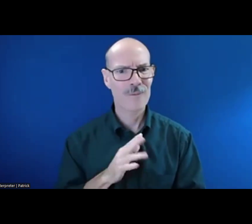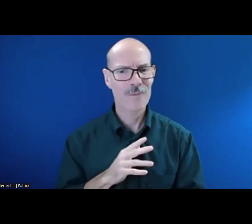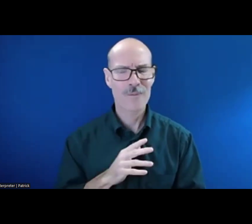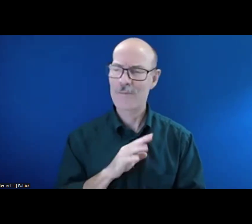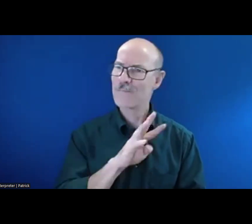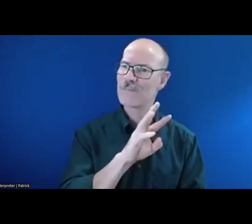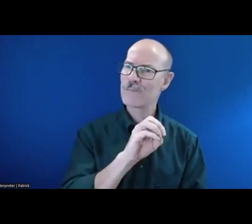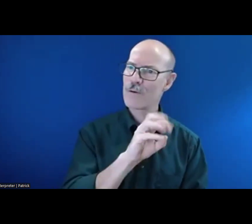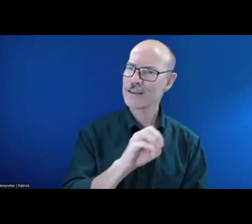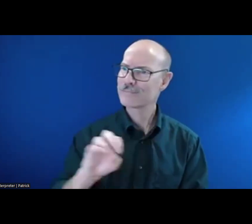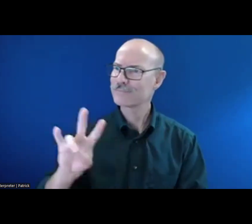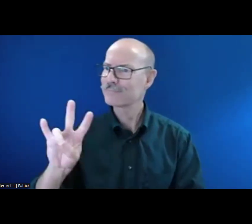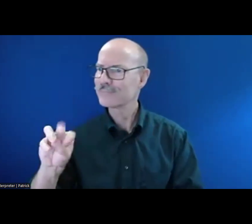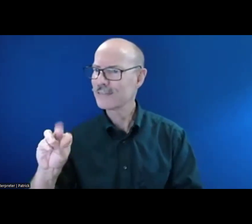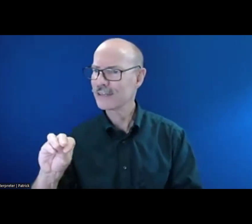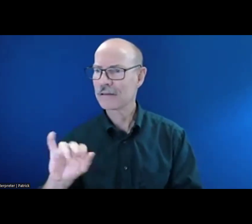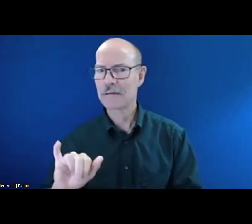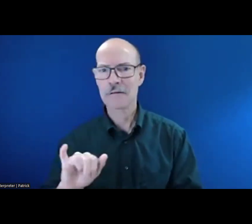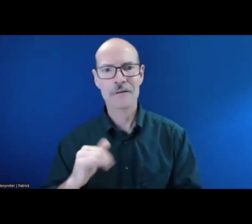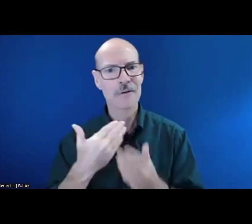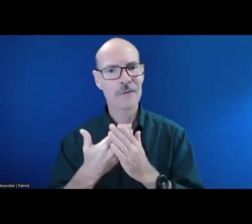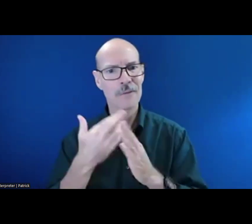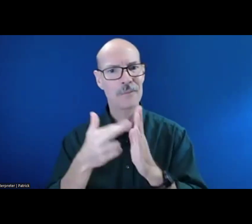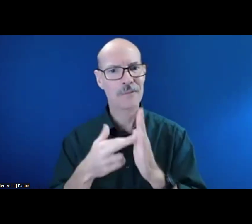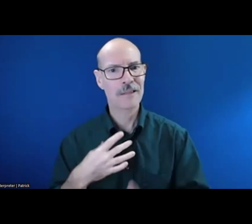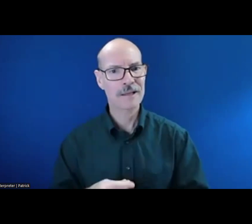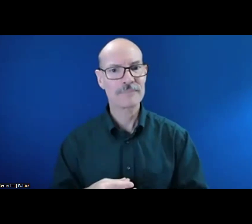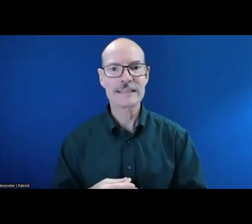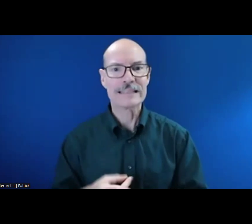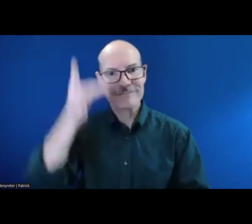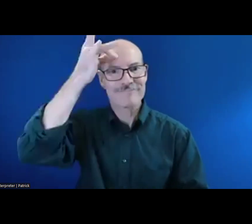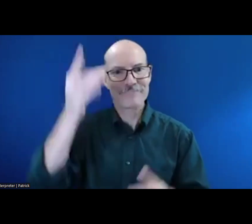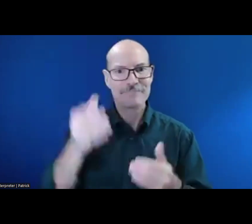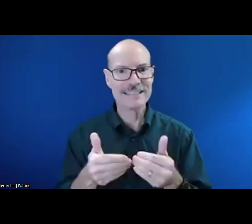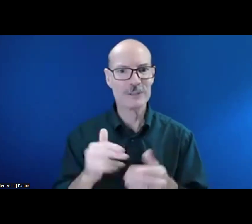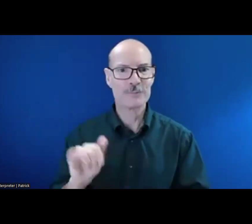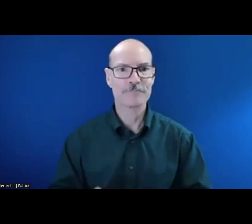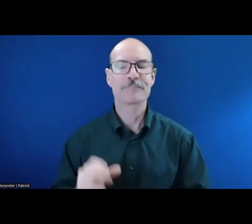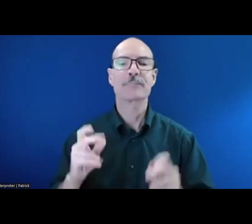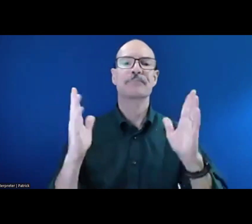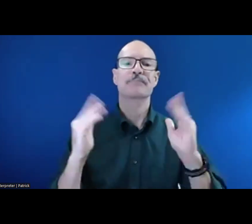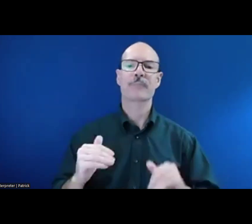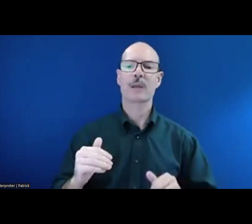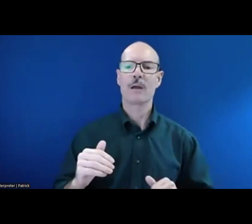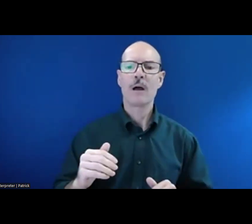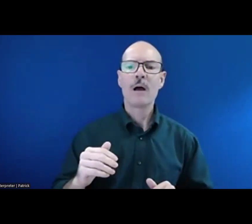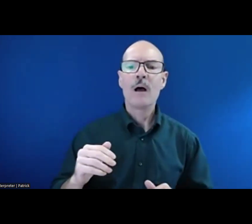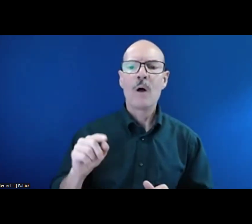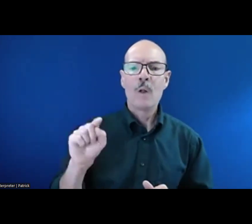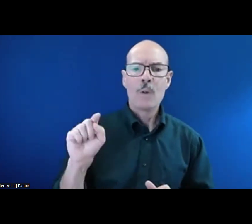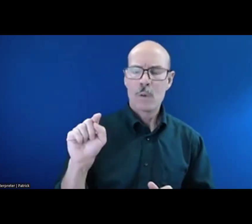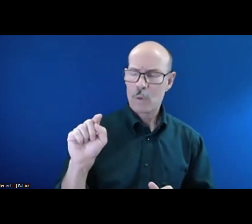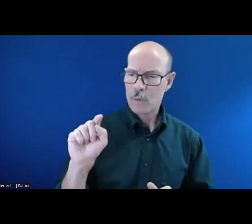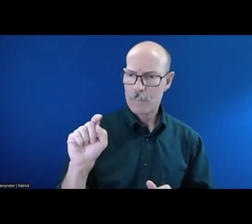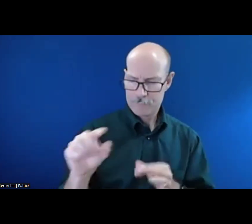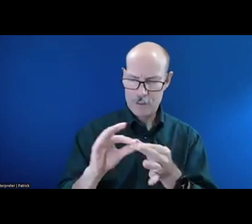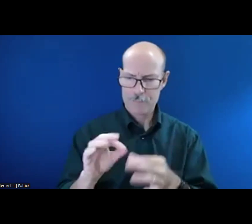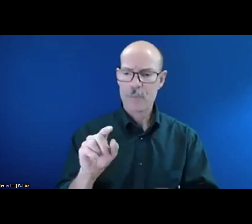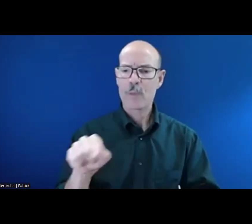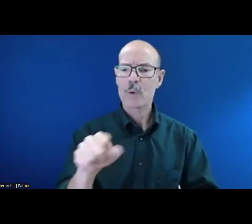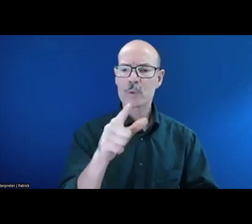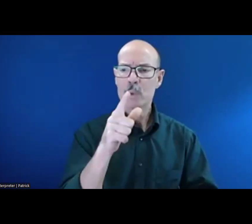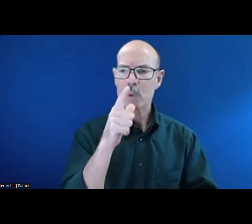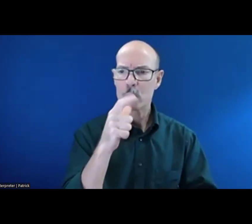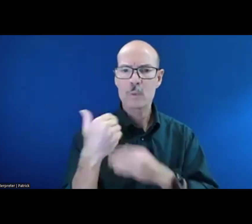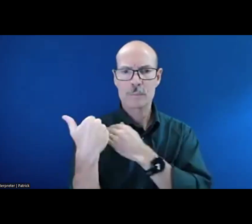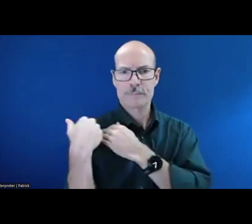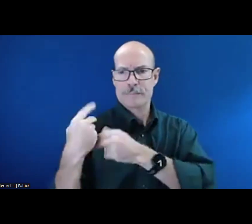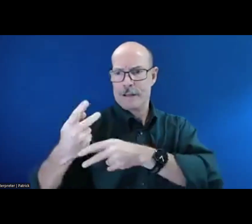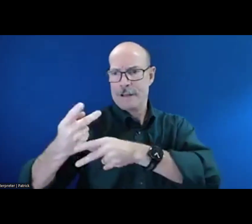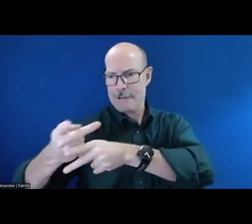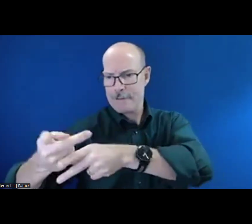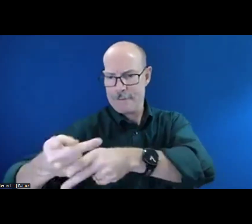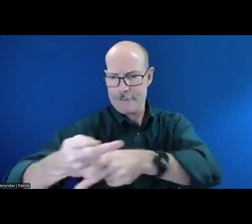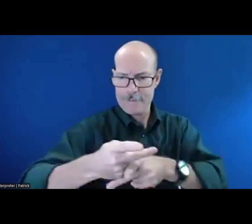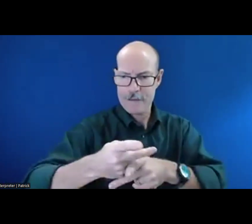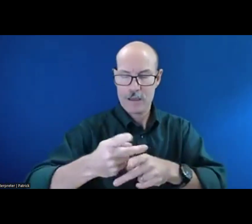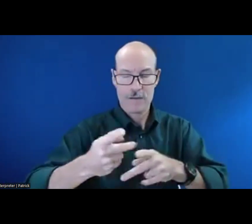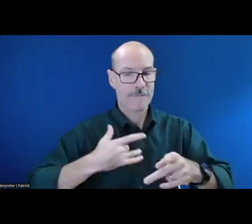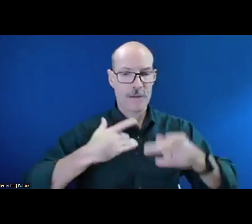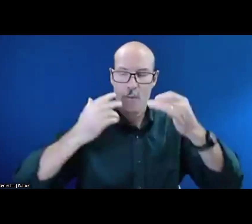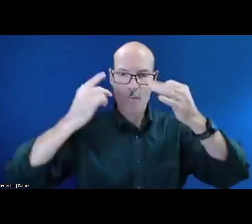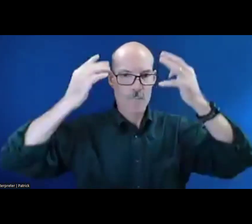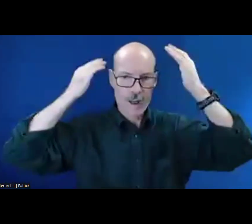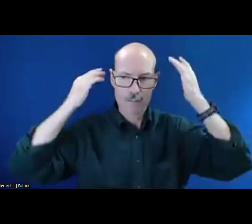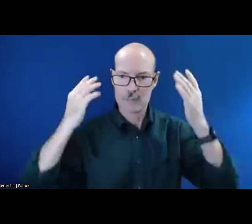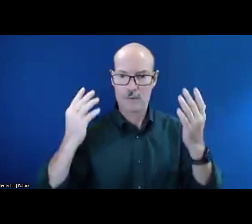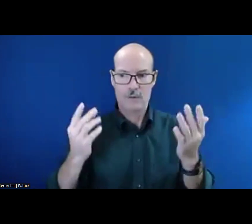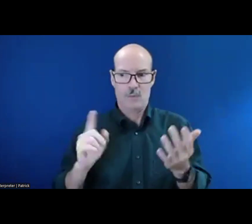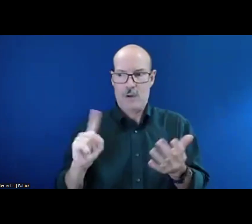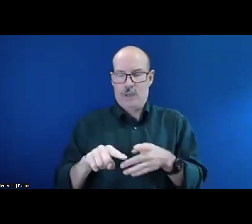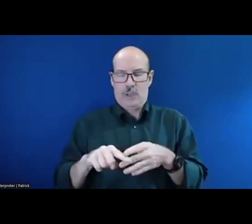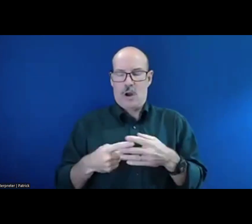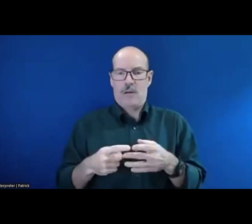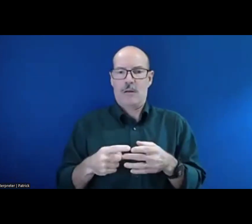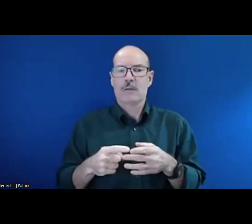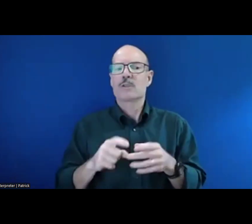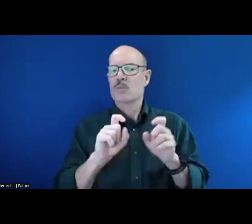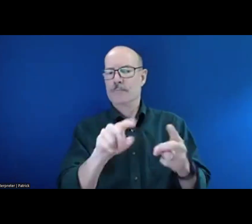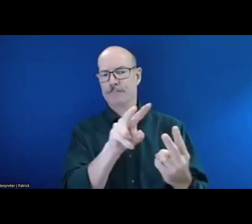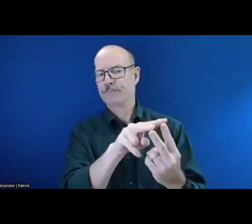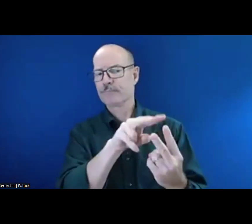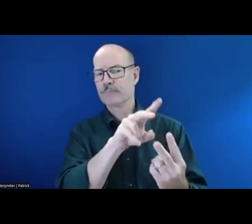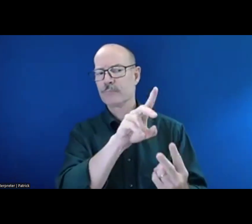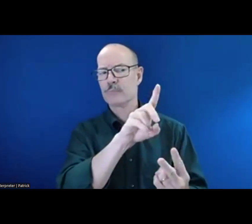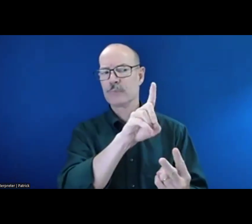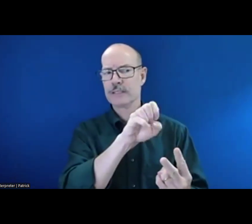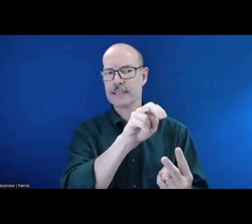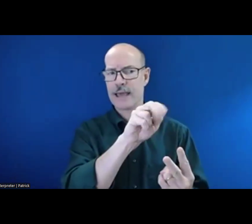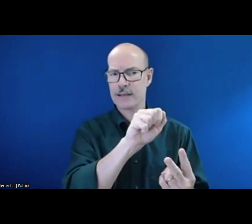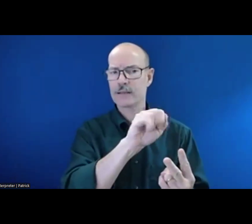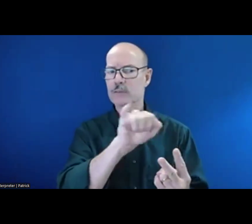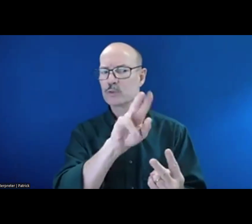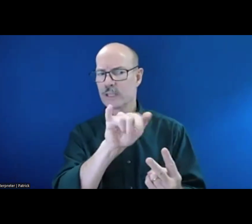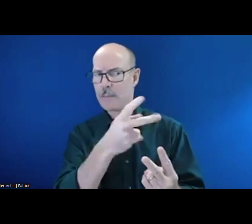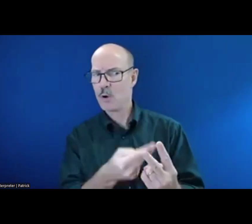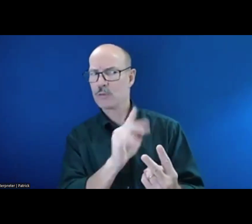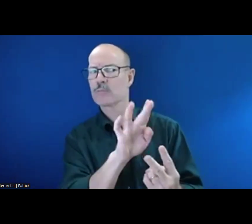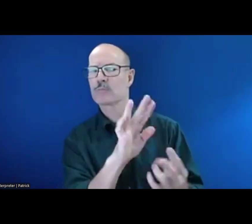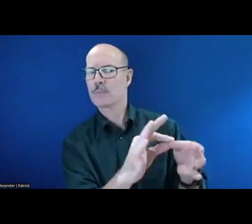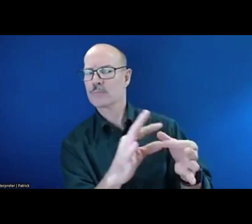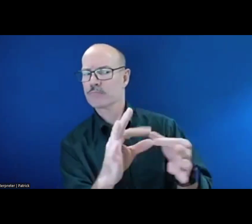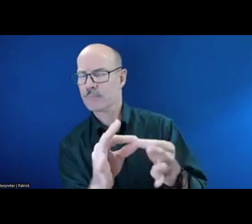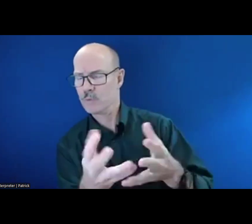And let's see, for caregivers who feel very overwhelmed and don't know where to start, what would be -- I'll pose this to both Deanna and Julie.